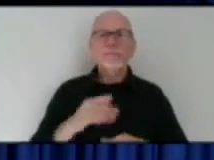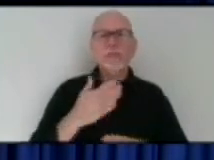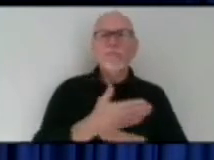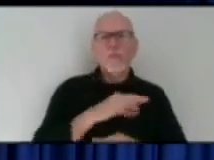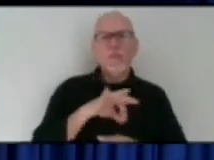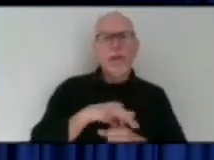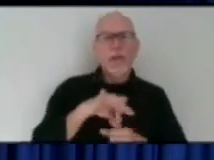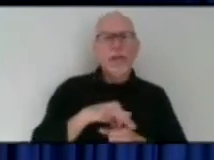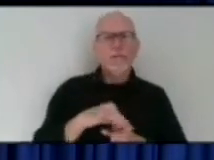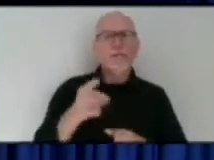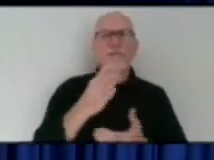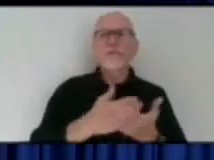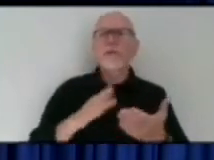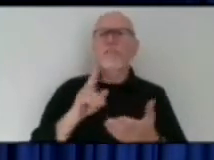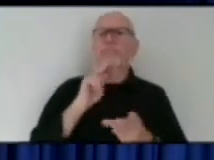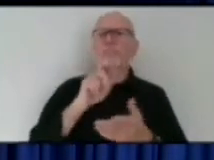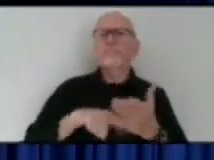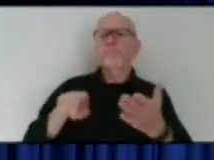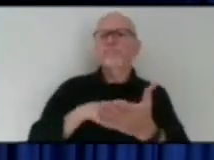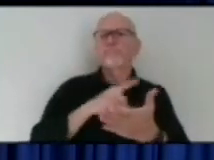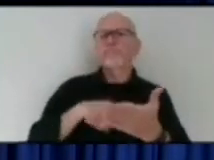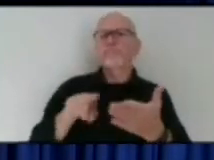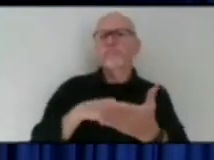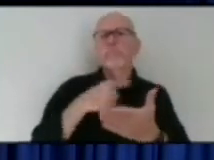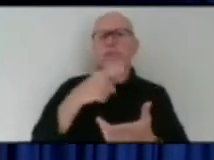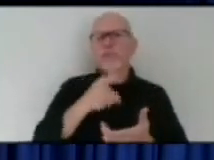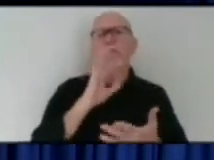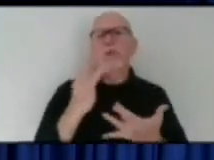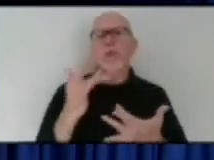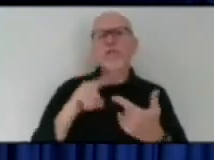criticism that, uh, you would wait until after the election. Uh, you know,